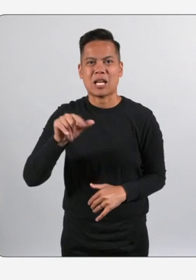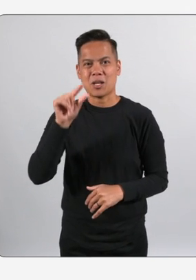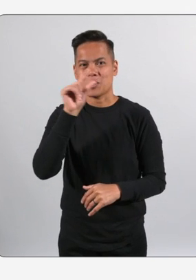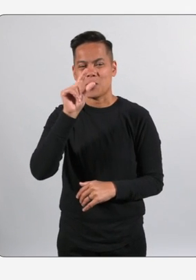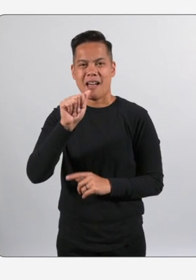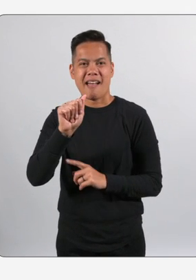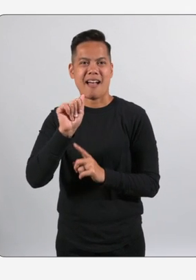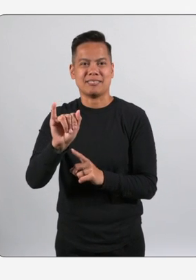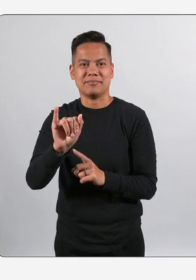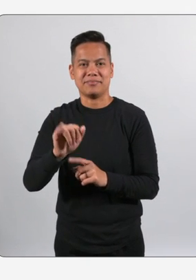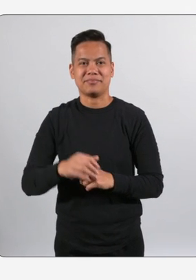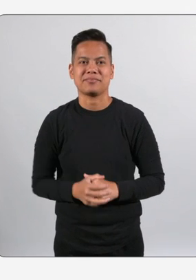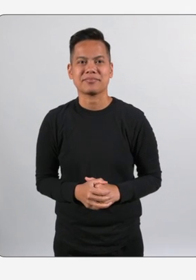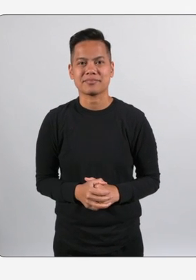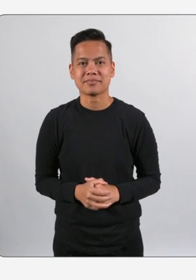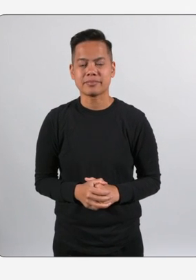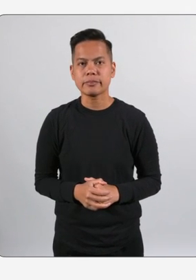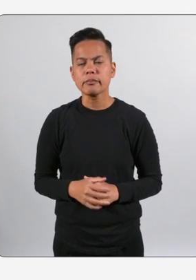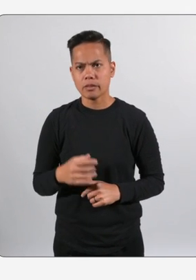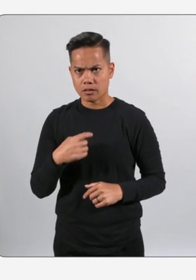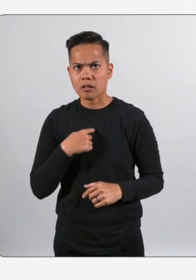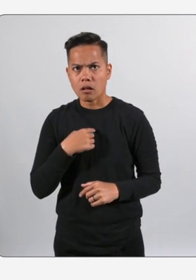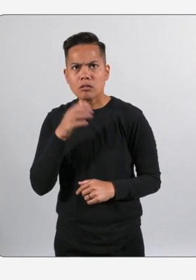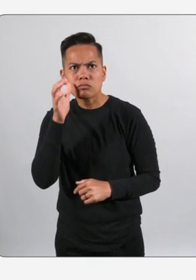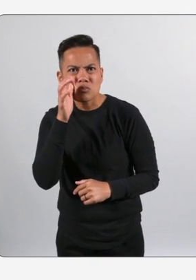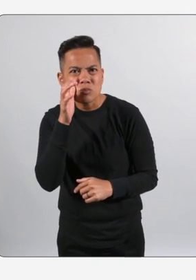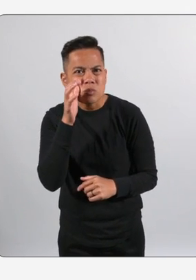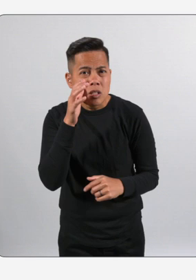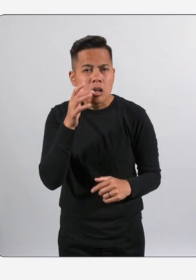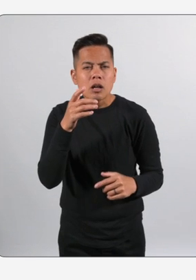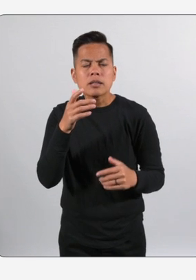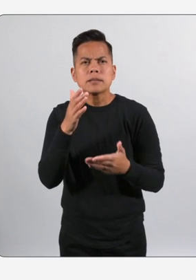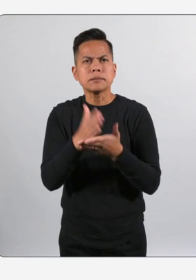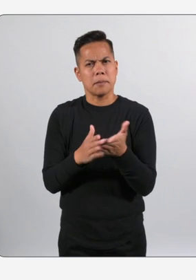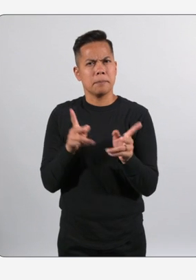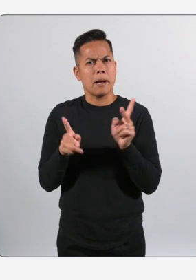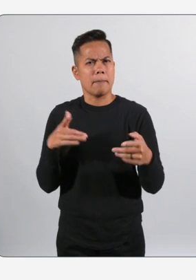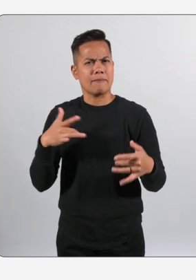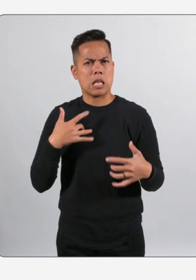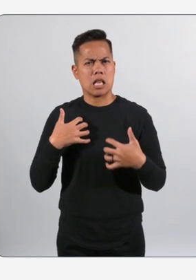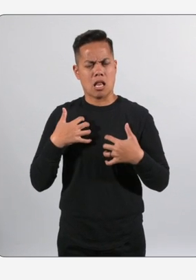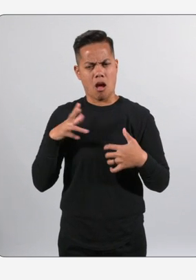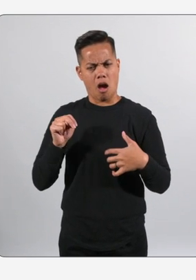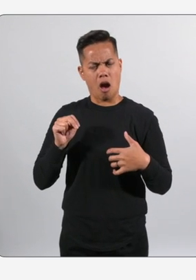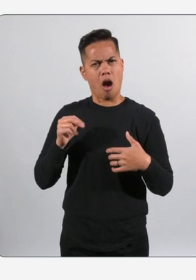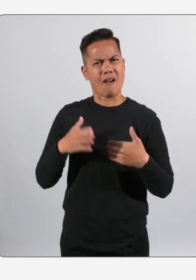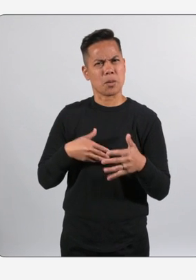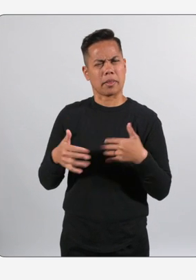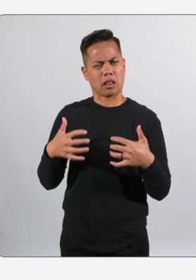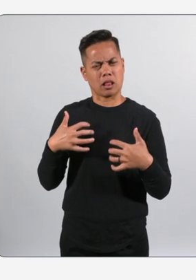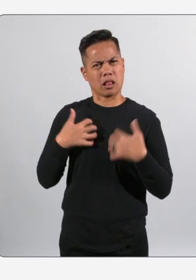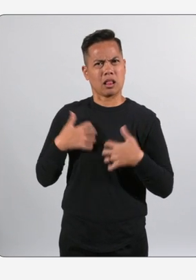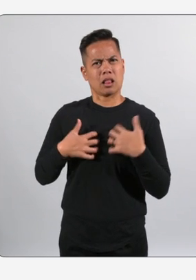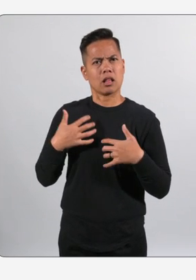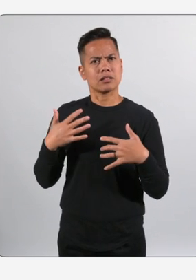I've heard this period of time described as uncomfortably exciting. And if you're leaning more towards uncomfortable than